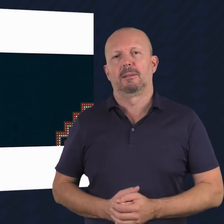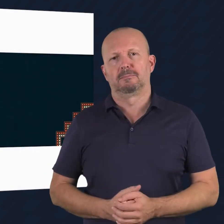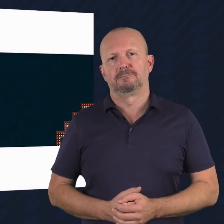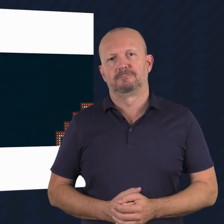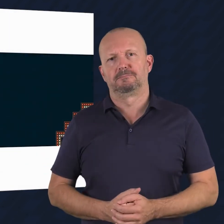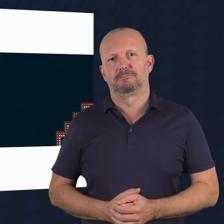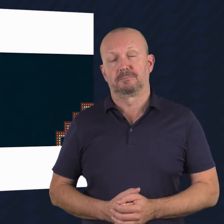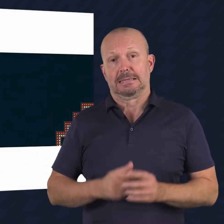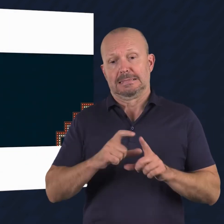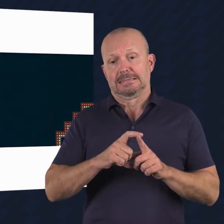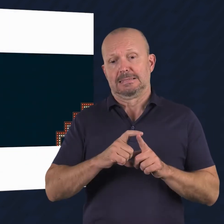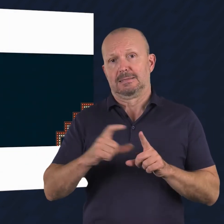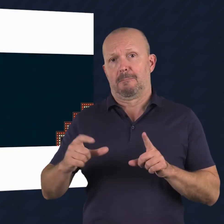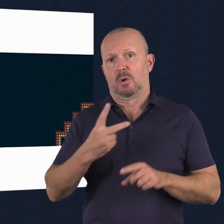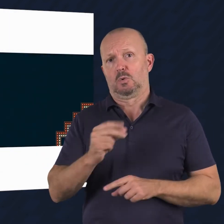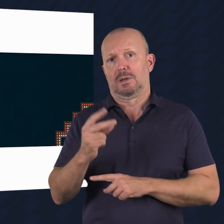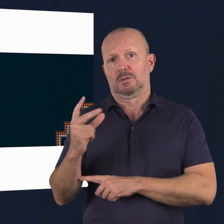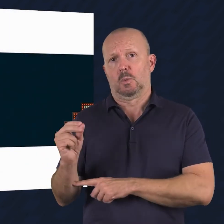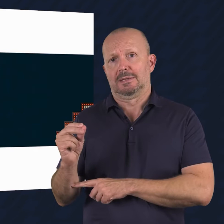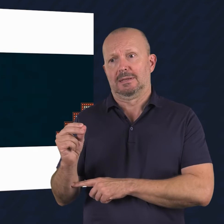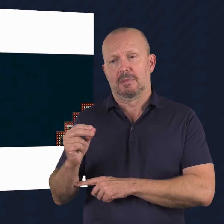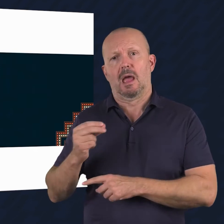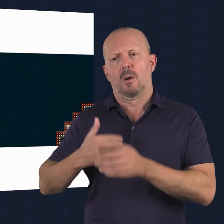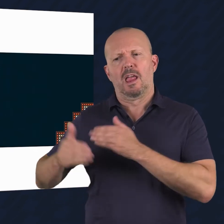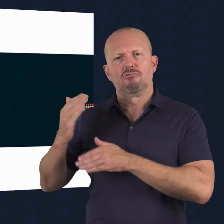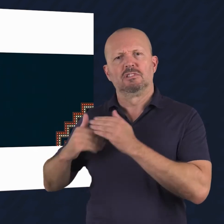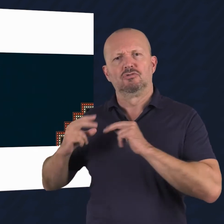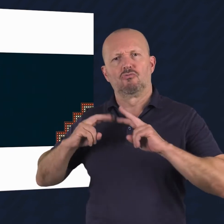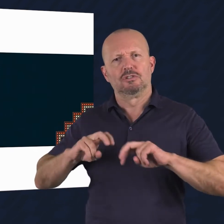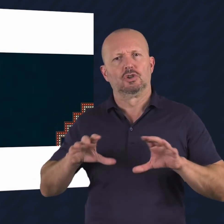In December 2020, our heritage and research team at Tauranga City Library